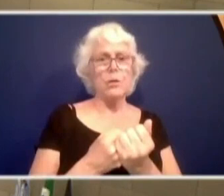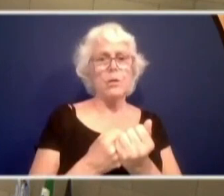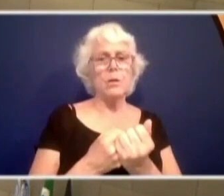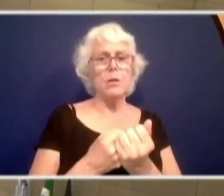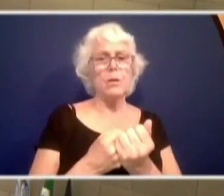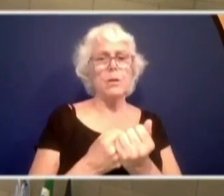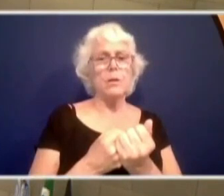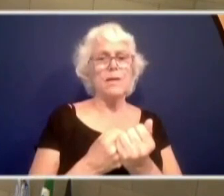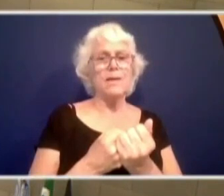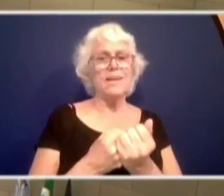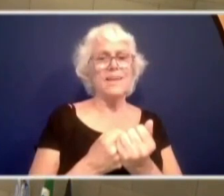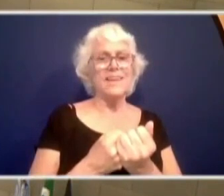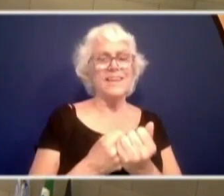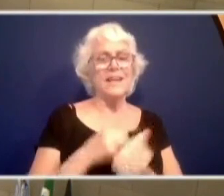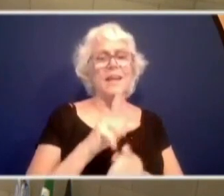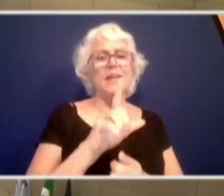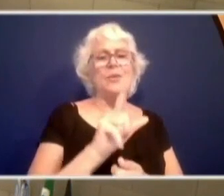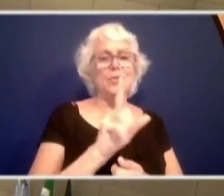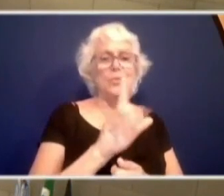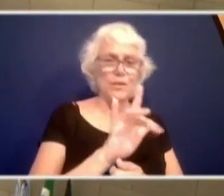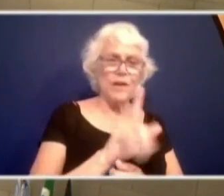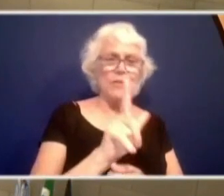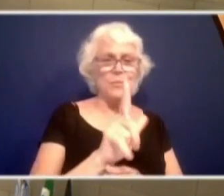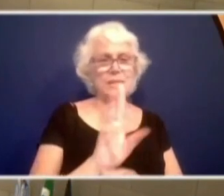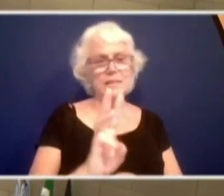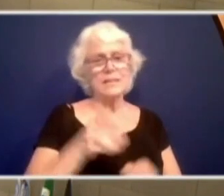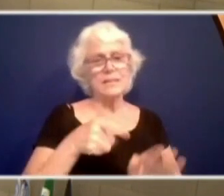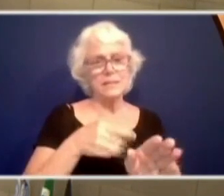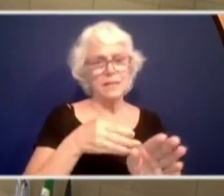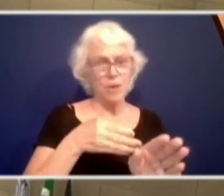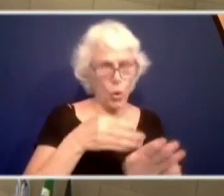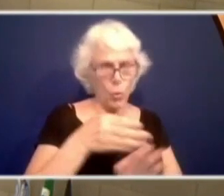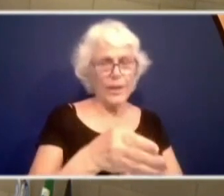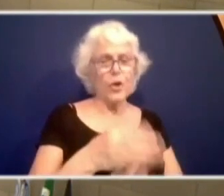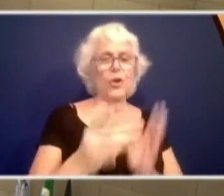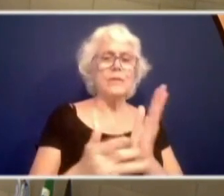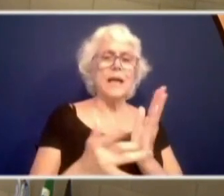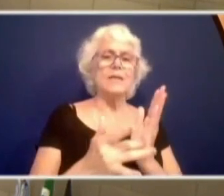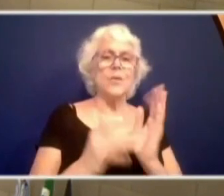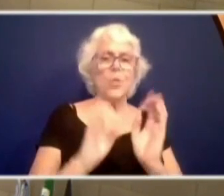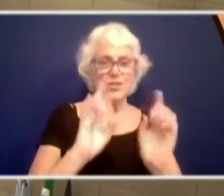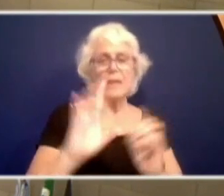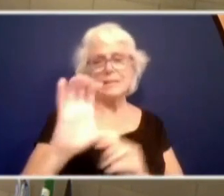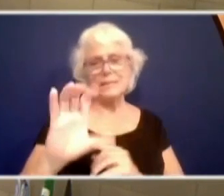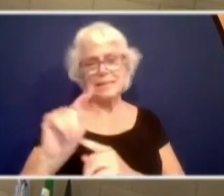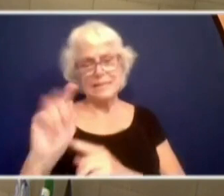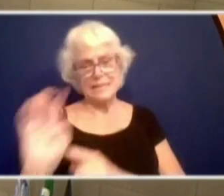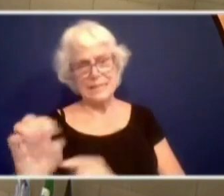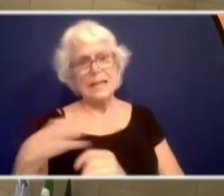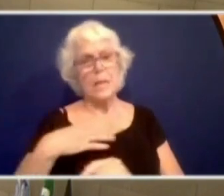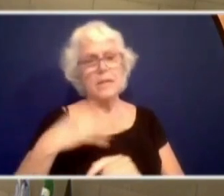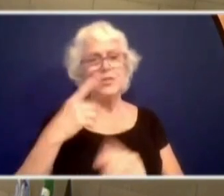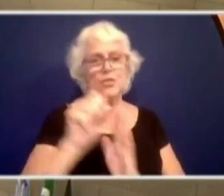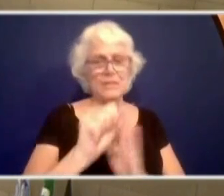the 2526 career career and technical Education CT application for state federal funds,